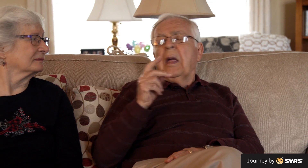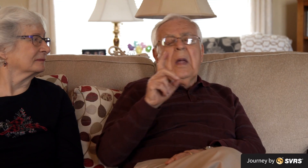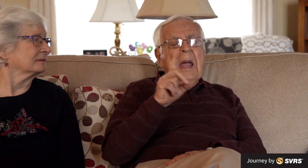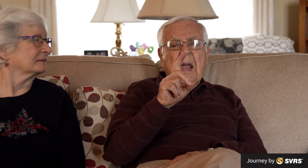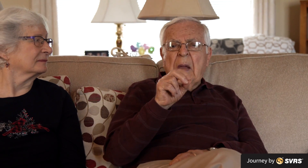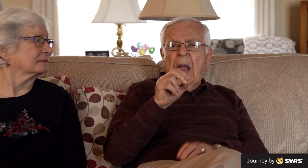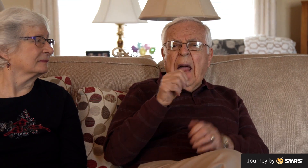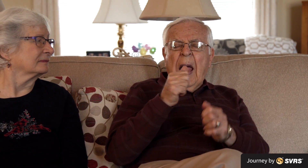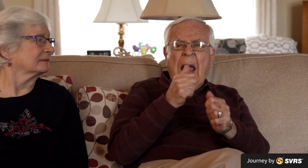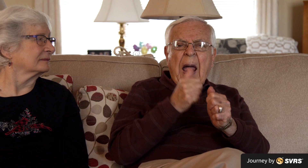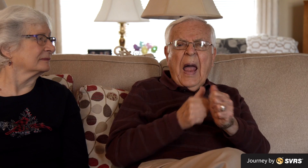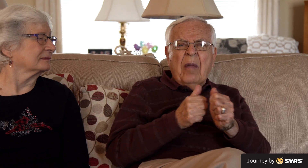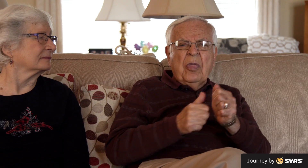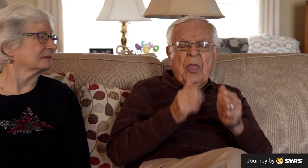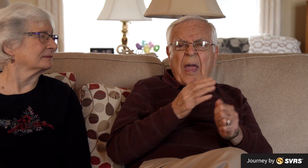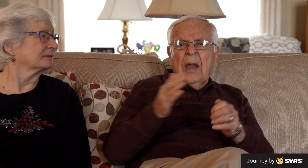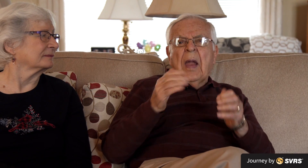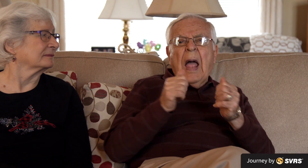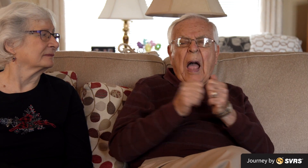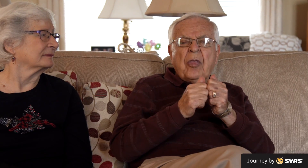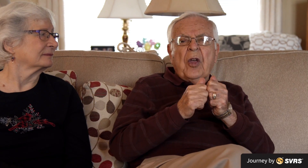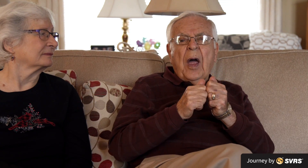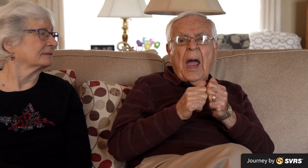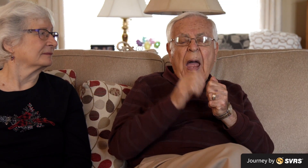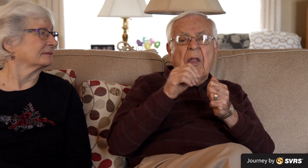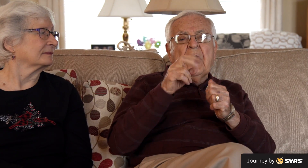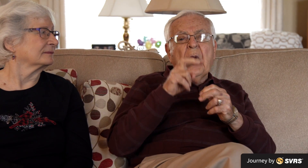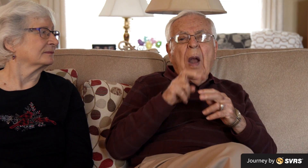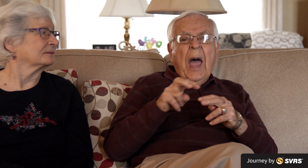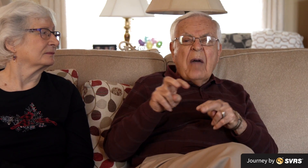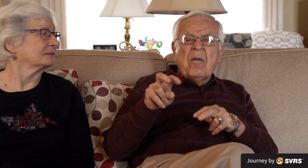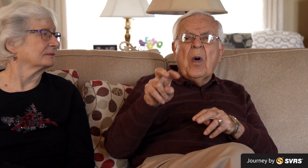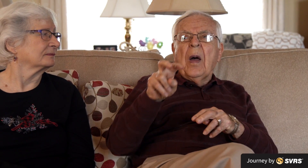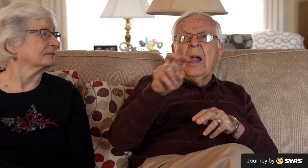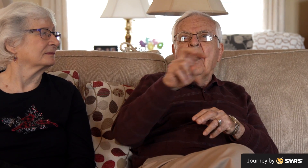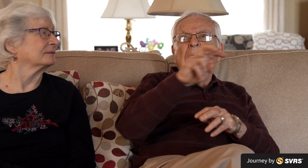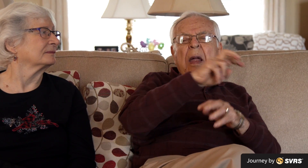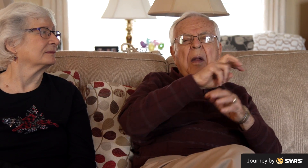We do everything together, we travel together.